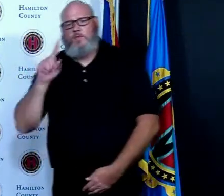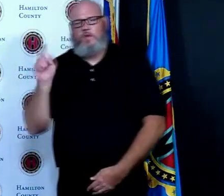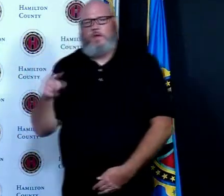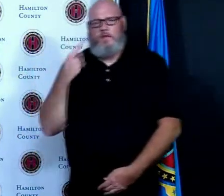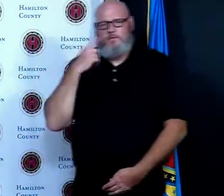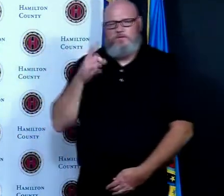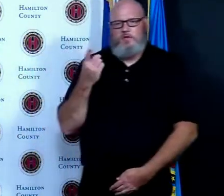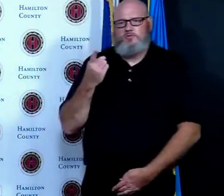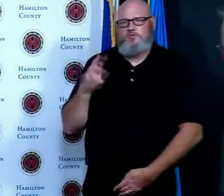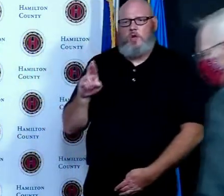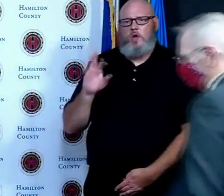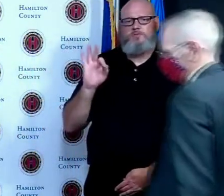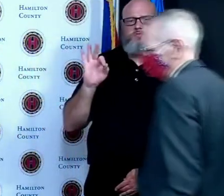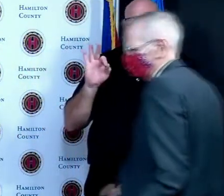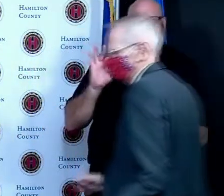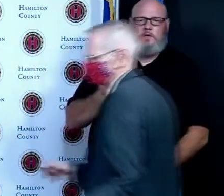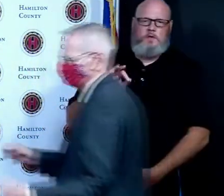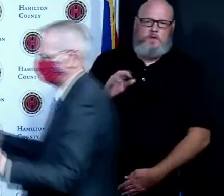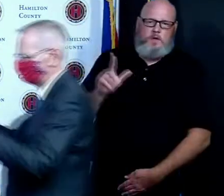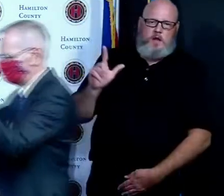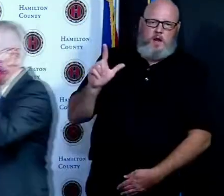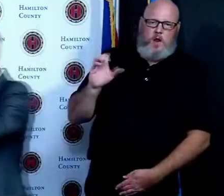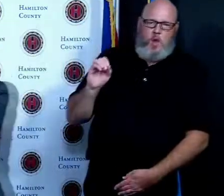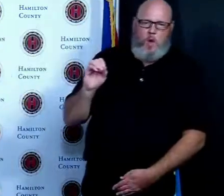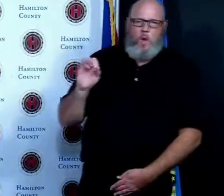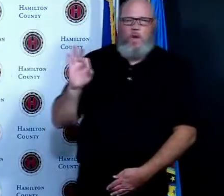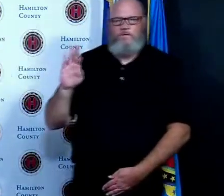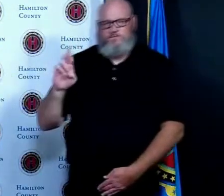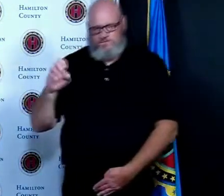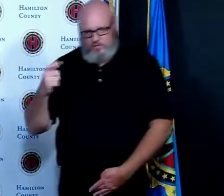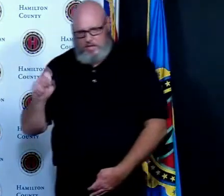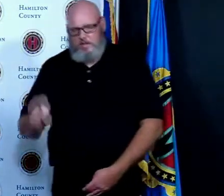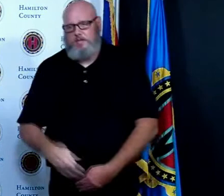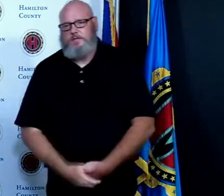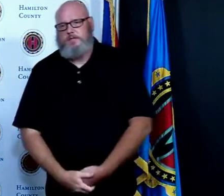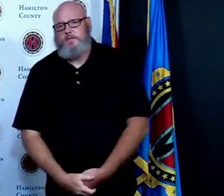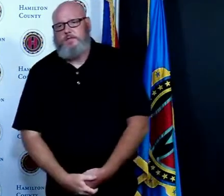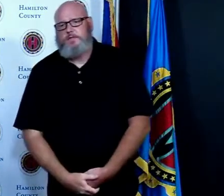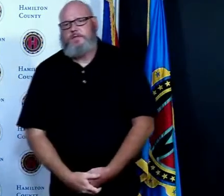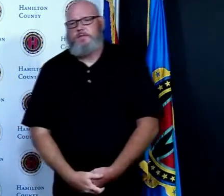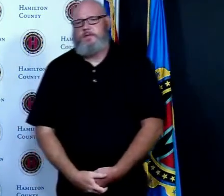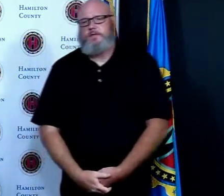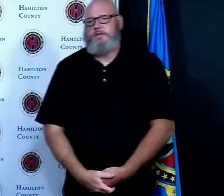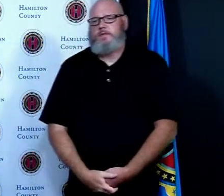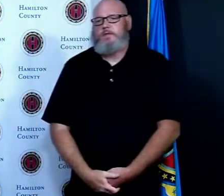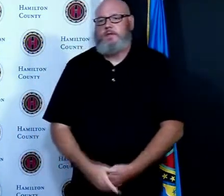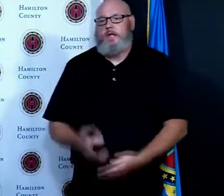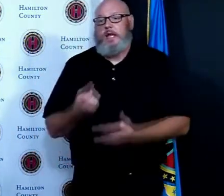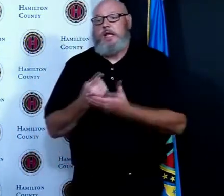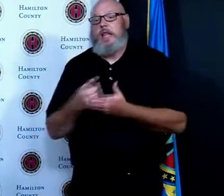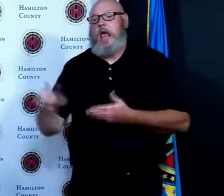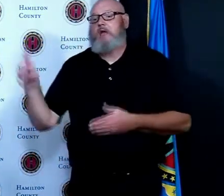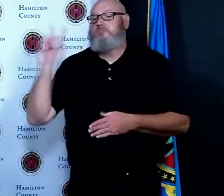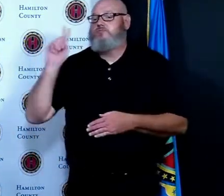last week with Dr Margolis when he was talking about the his concerns that